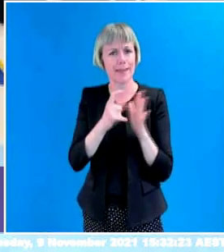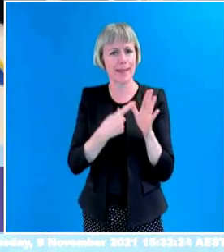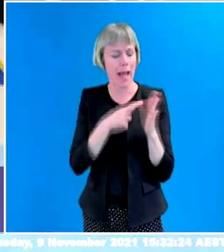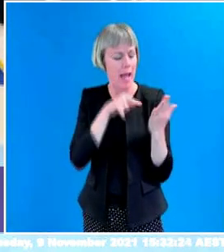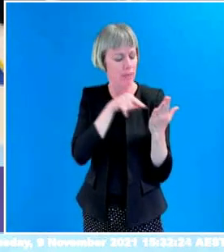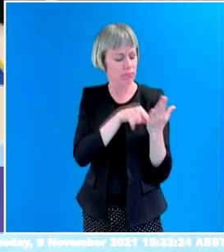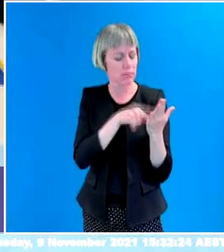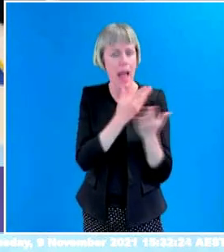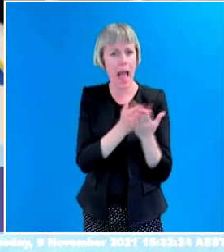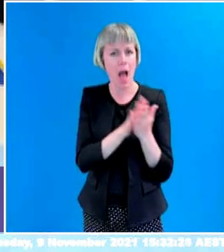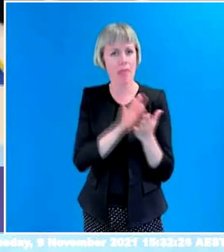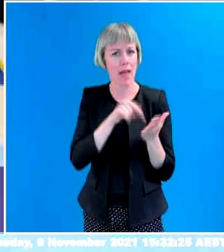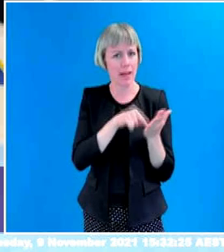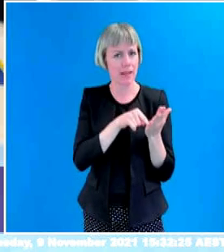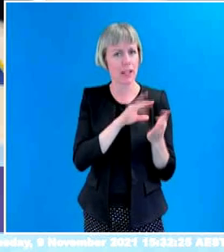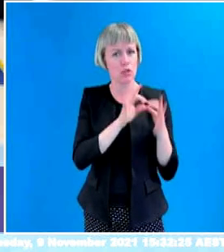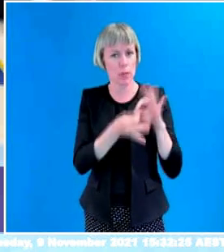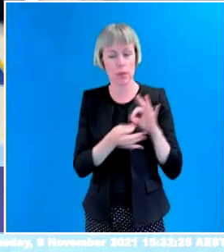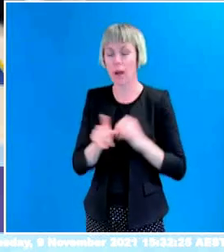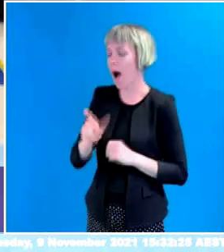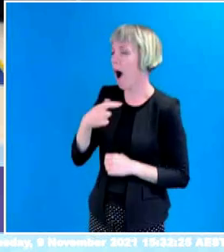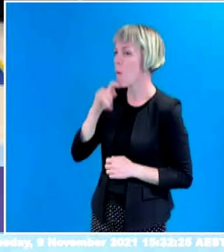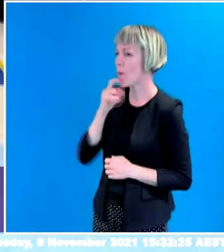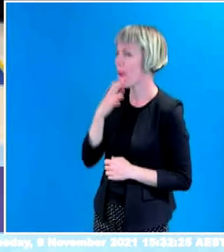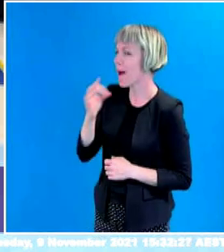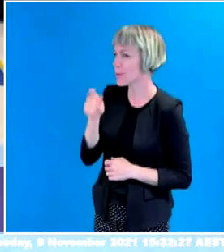That is what I'm about to ask you.